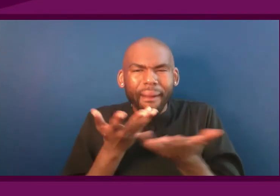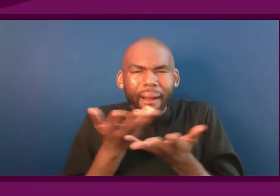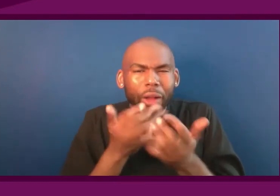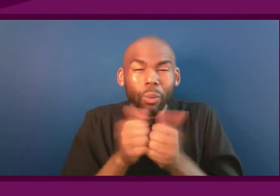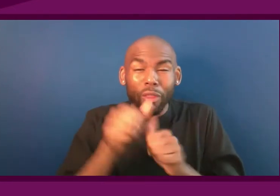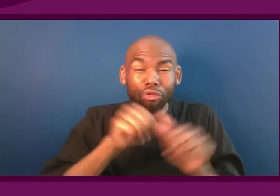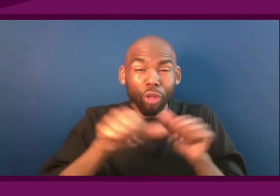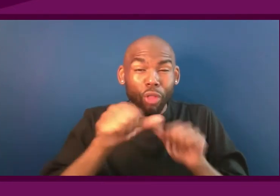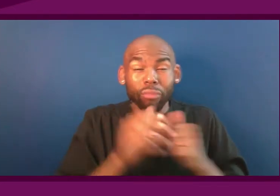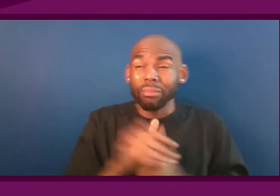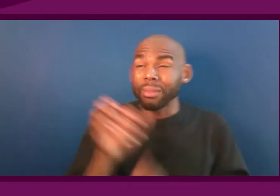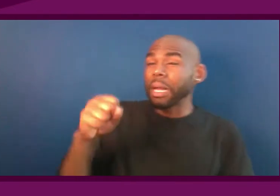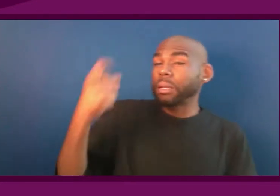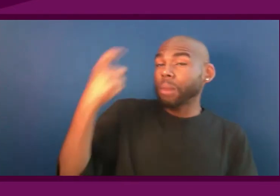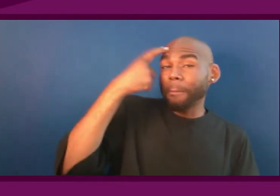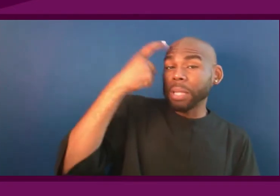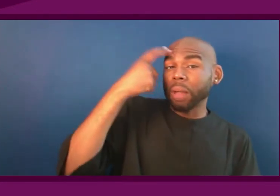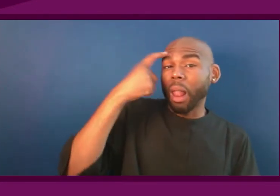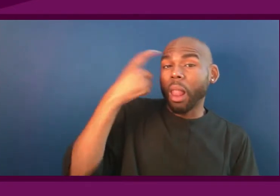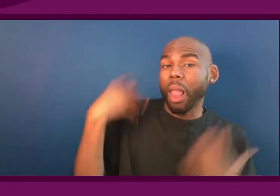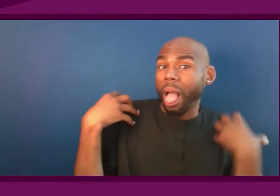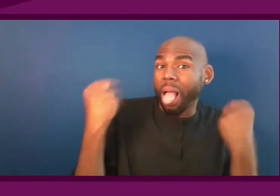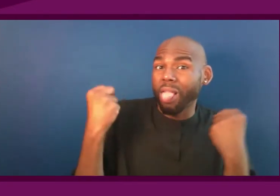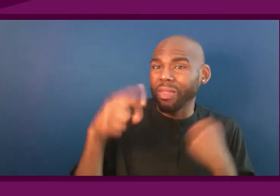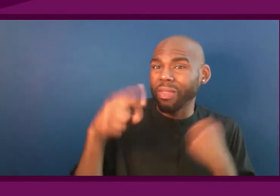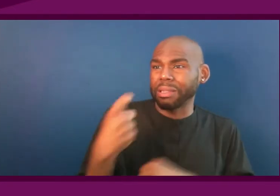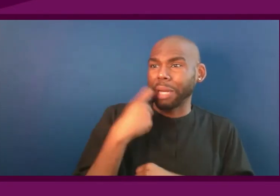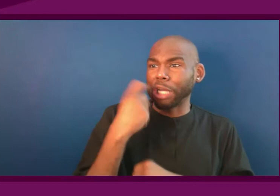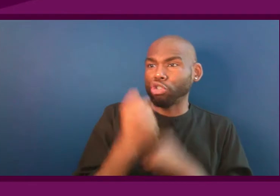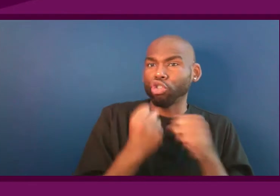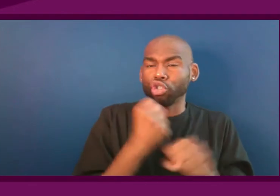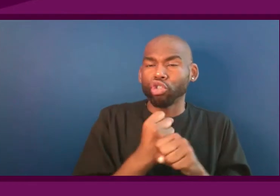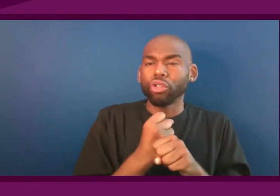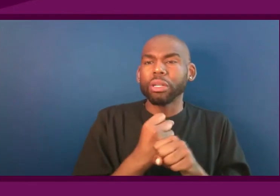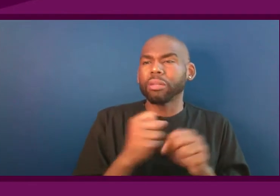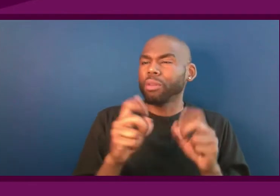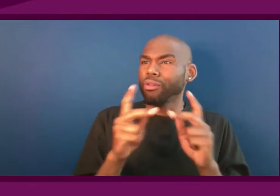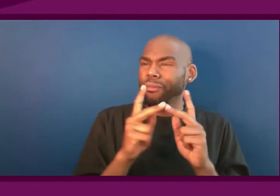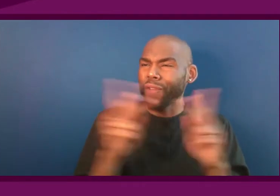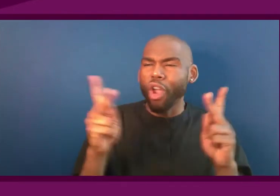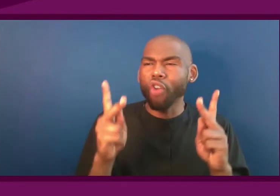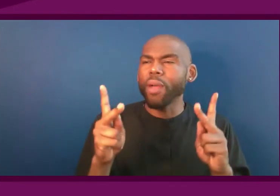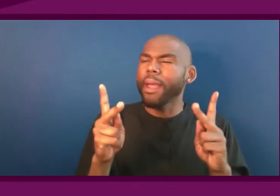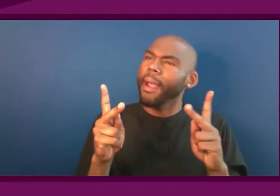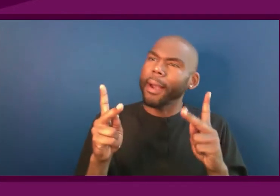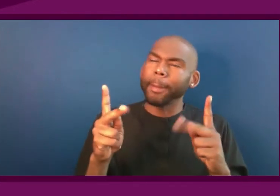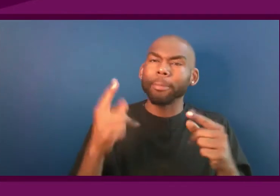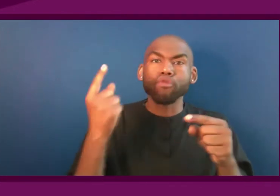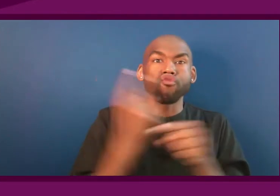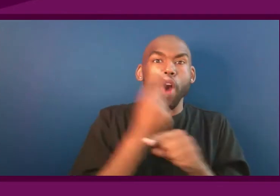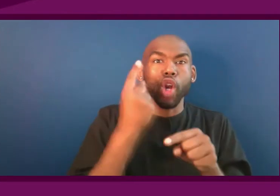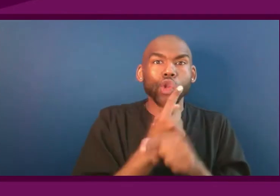been challenging. So it's okay to say it has been and be honest, I think that's where the healing starts. Debra Ruh: